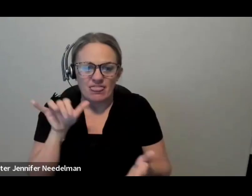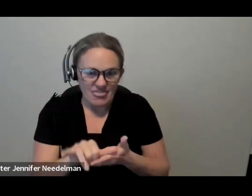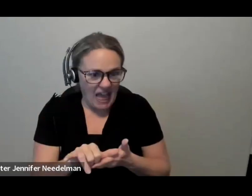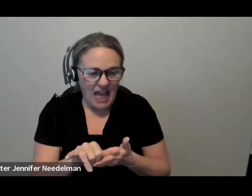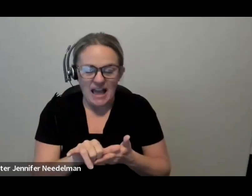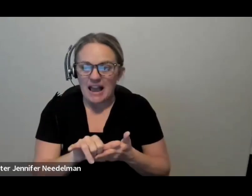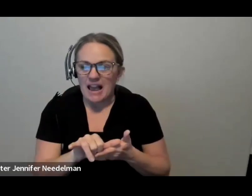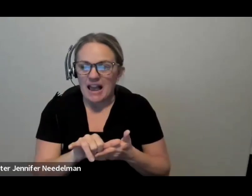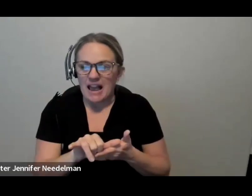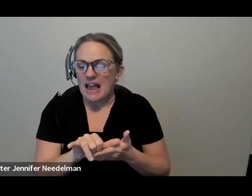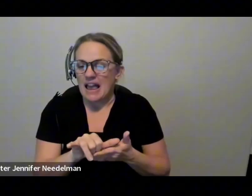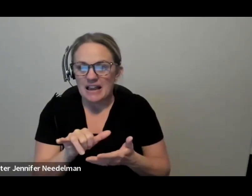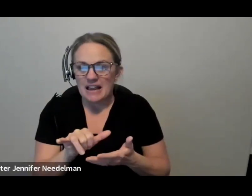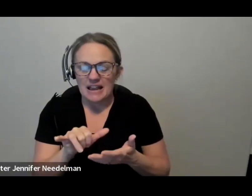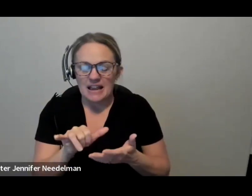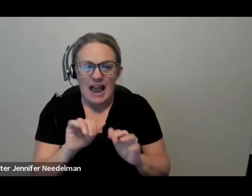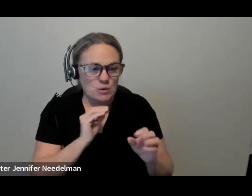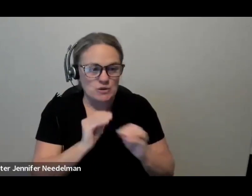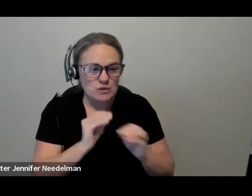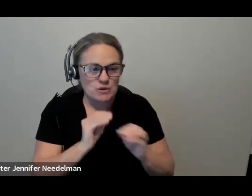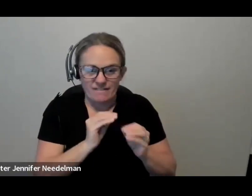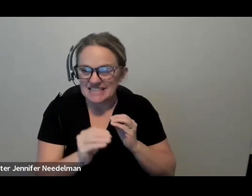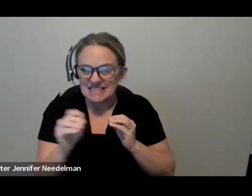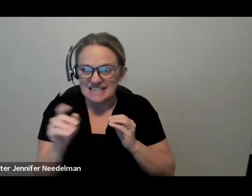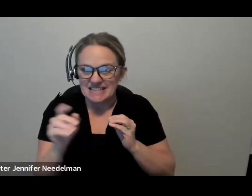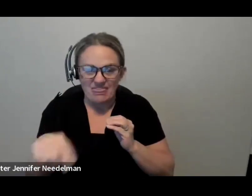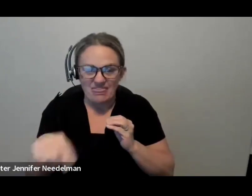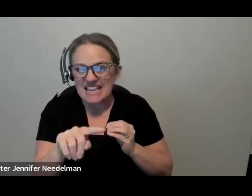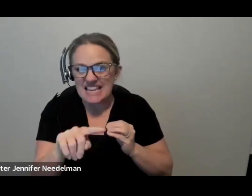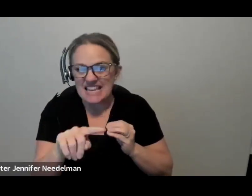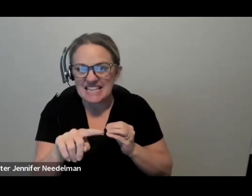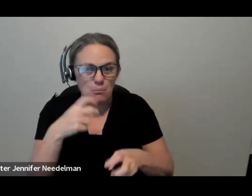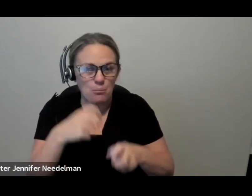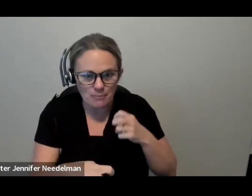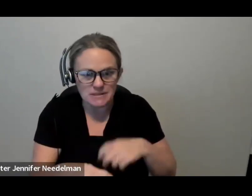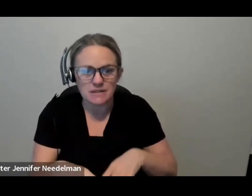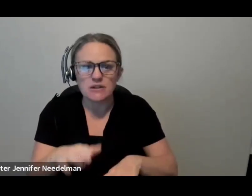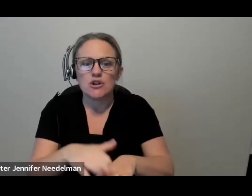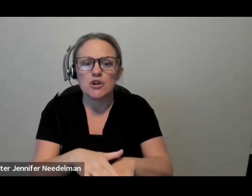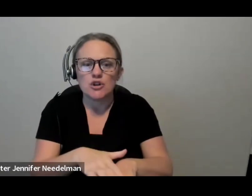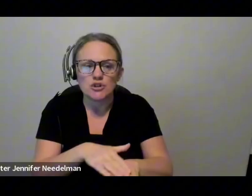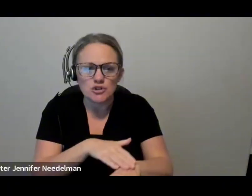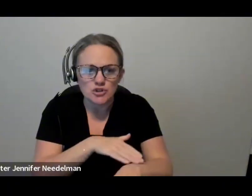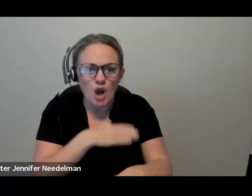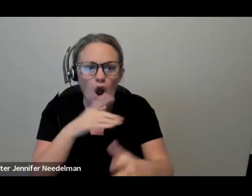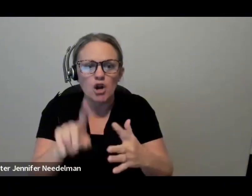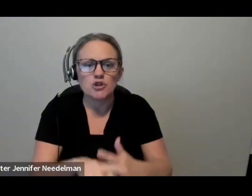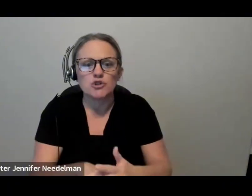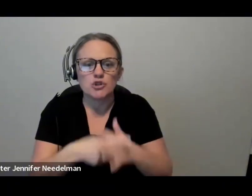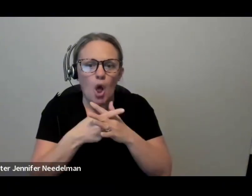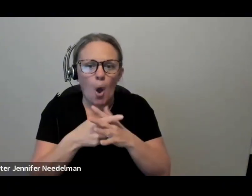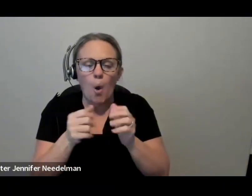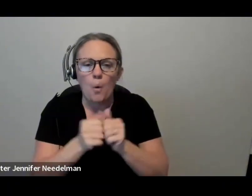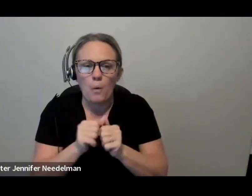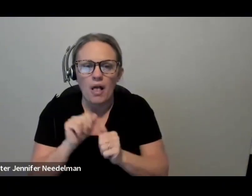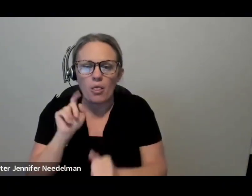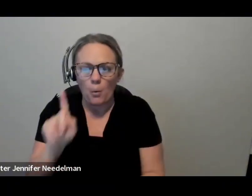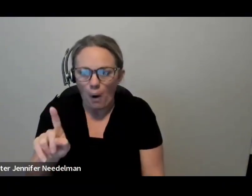How am I gonna fix them? Just starting slowly. Start with one bug, try to use a screen reader, try